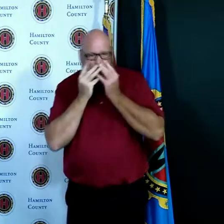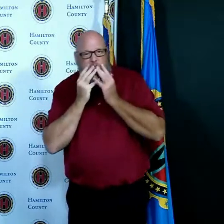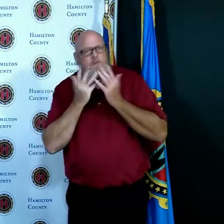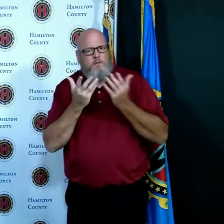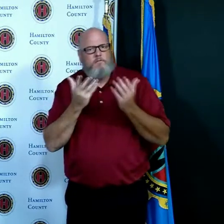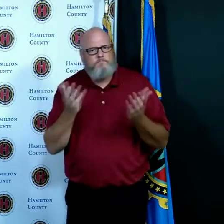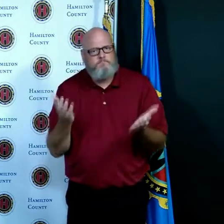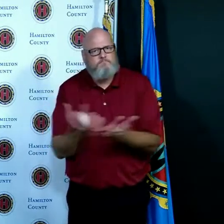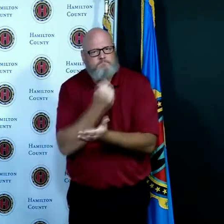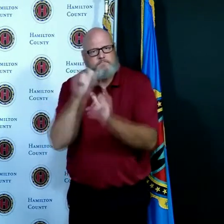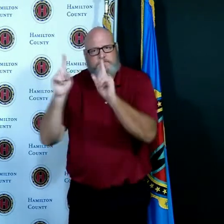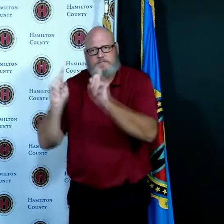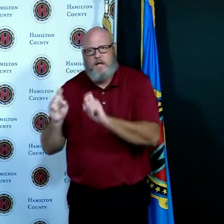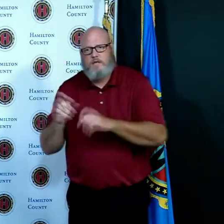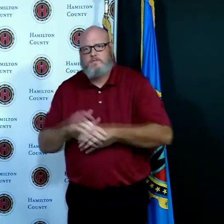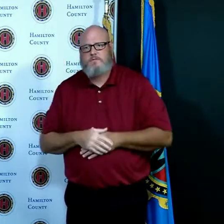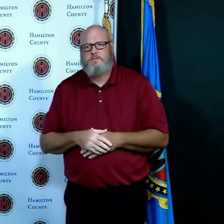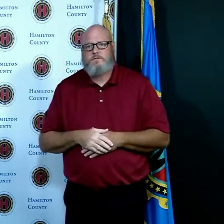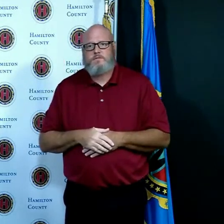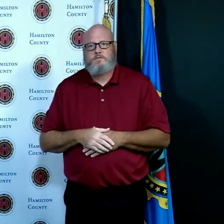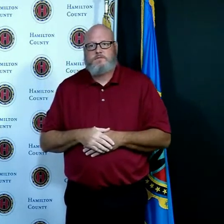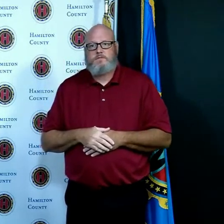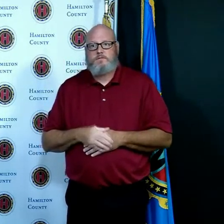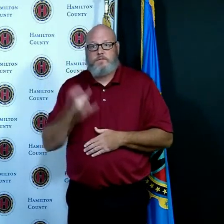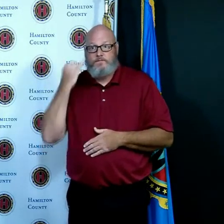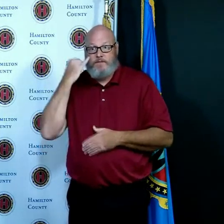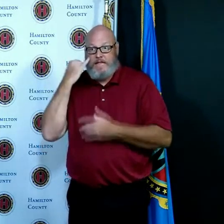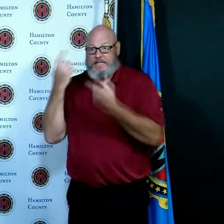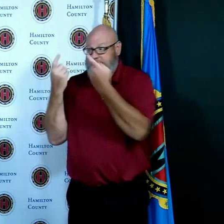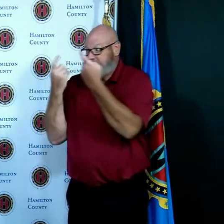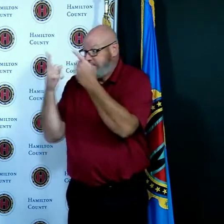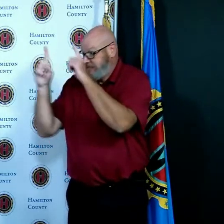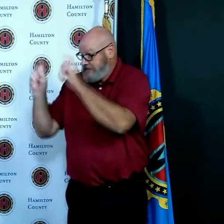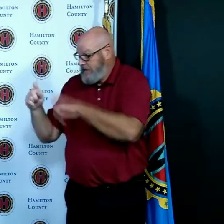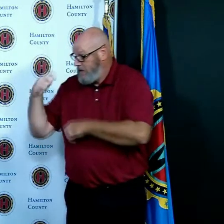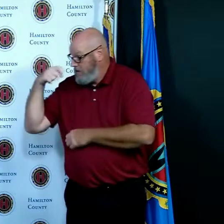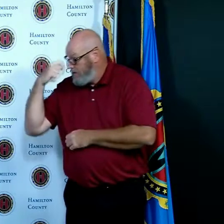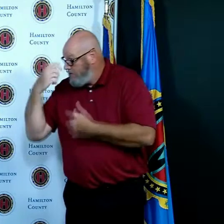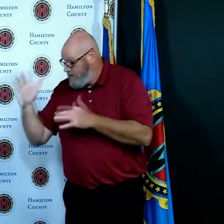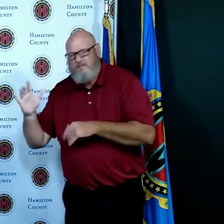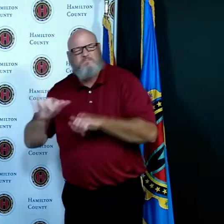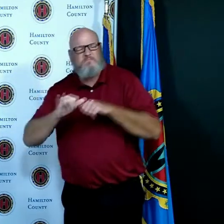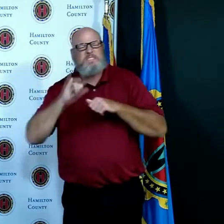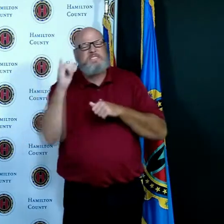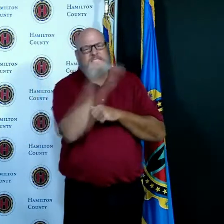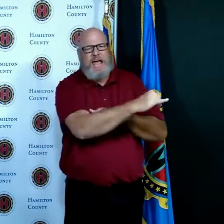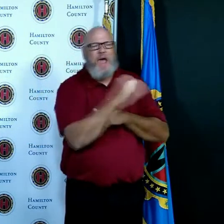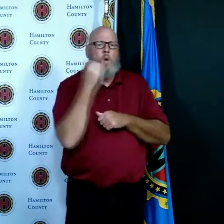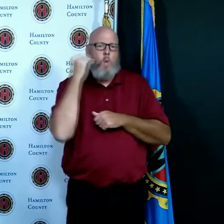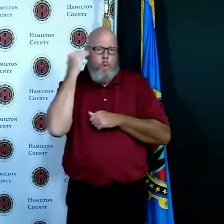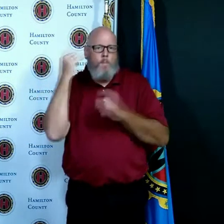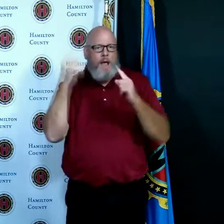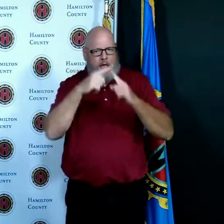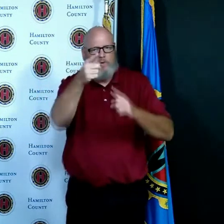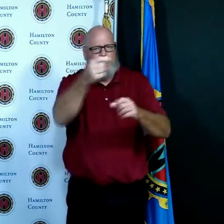you get those test results in addition if you have been exposed to somebody that has Covid the same holds true we're